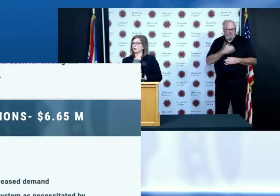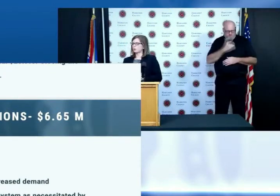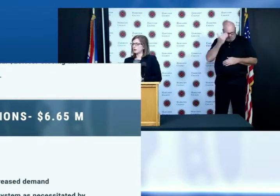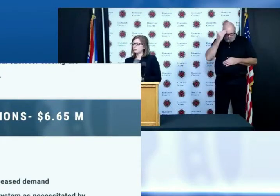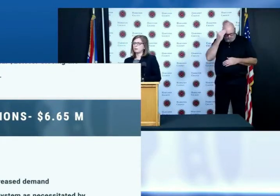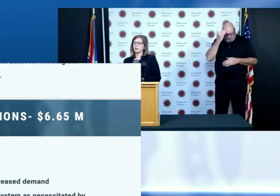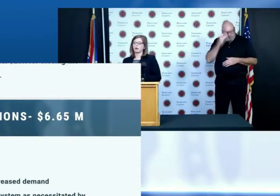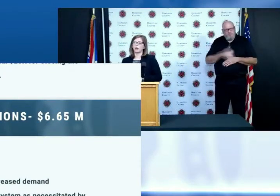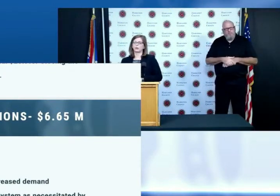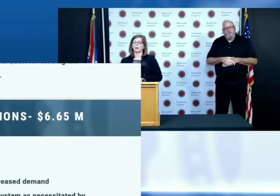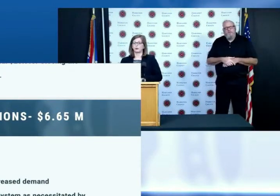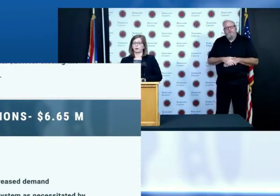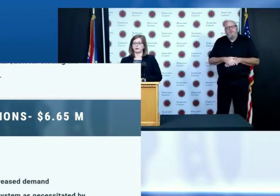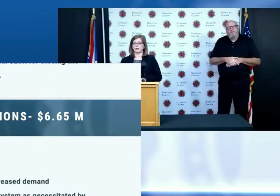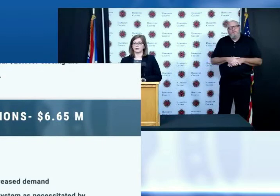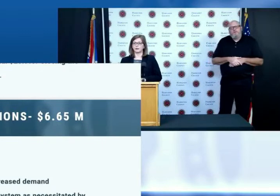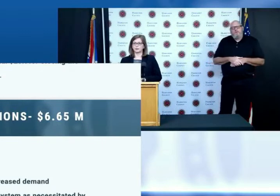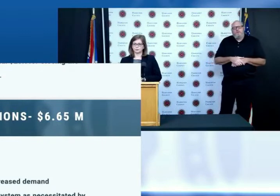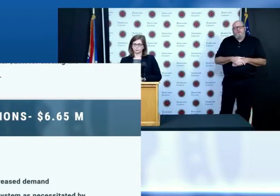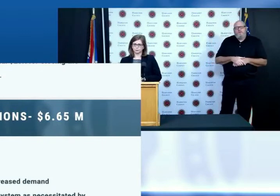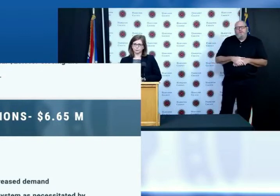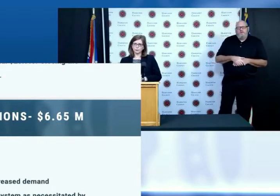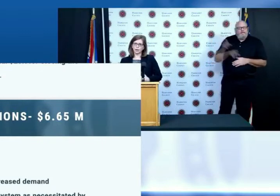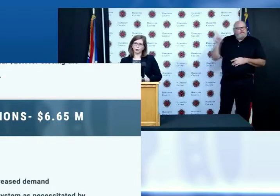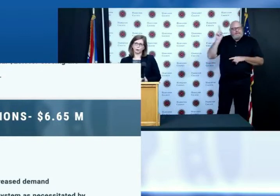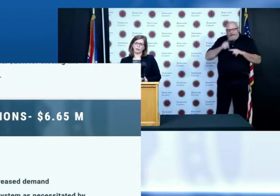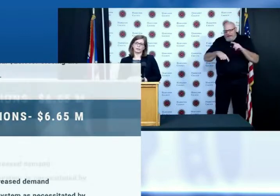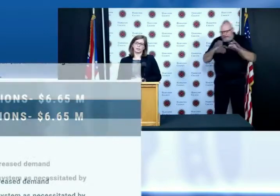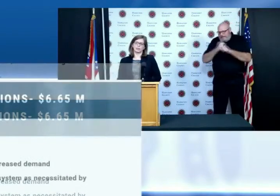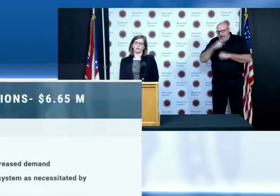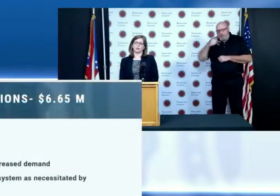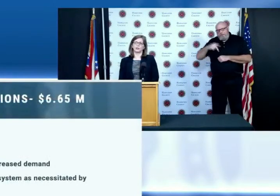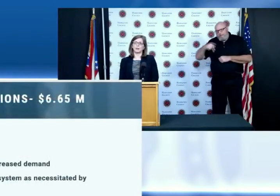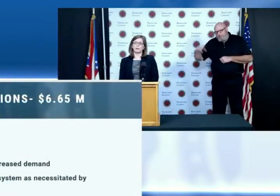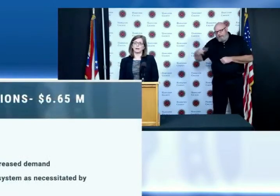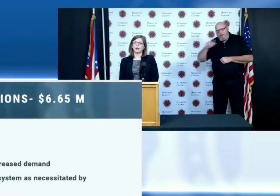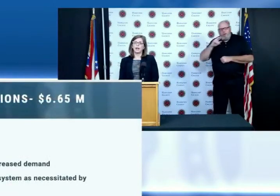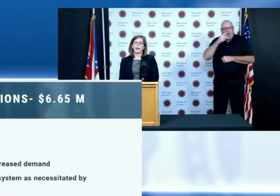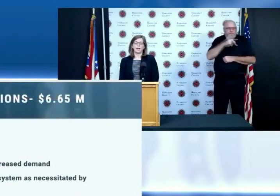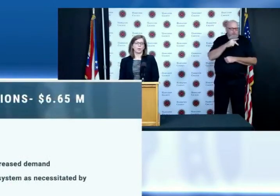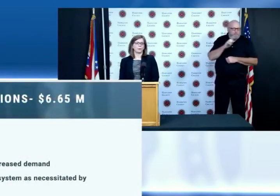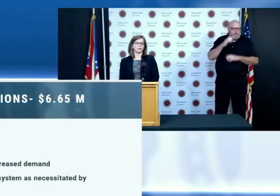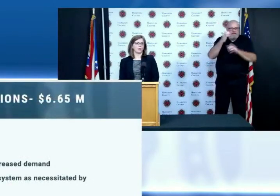it's PPP or other federal assistance and we would like to continue to step in and help those small